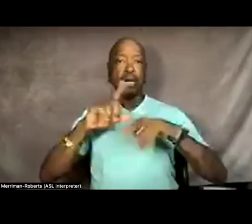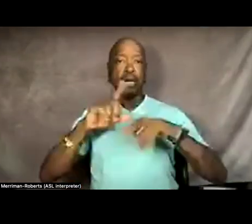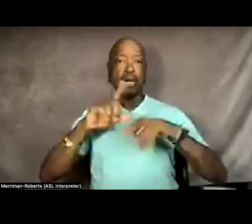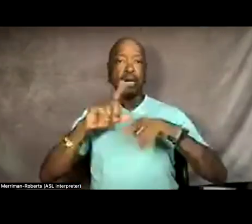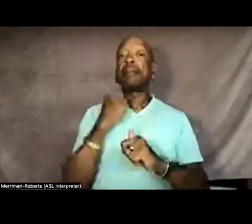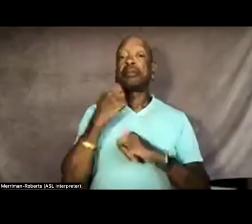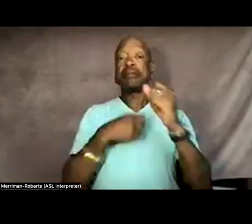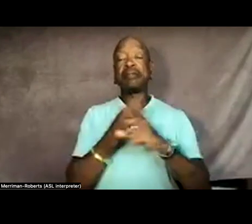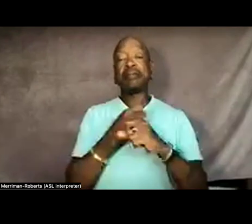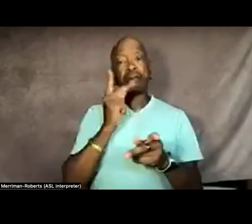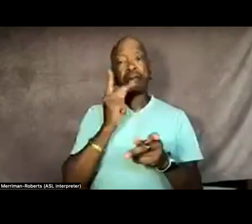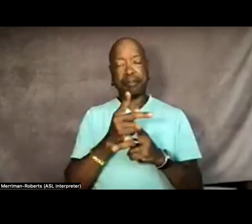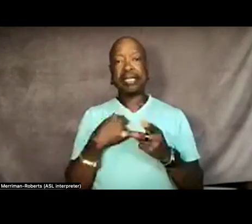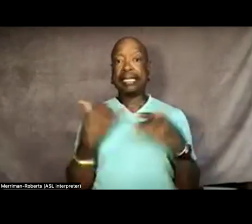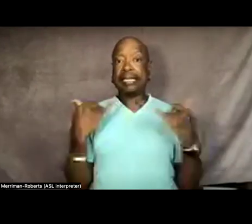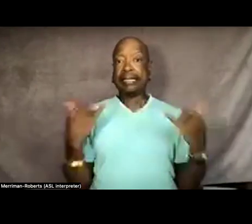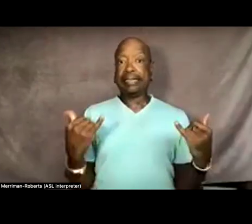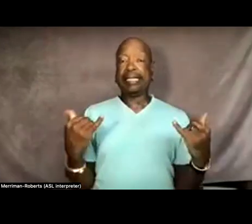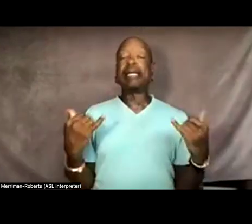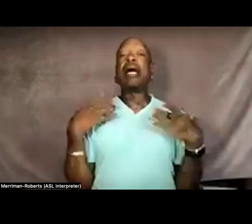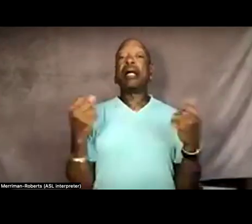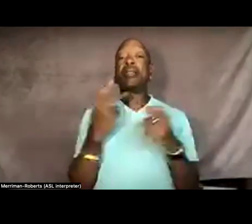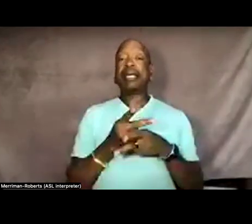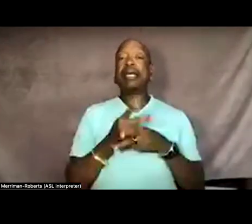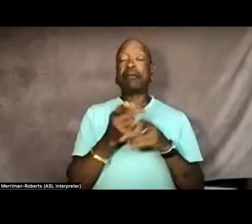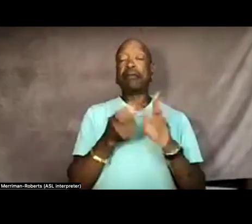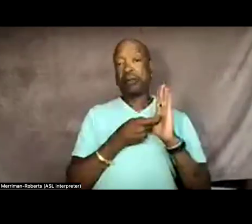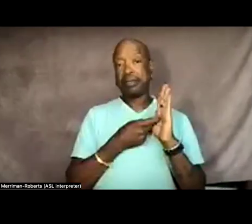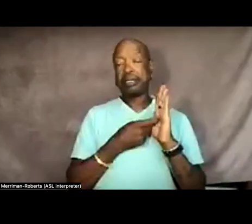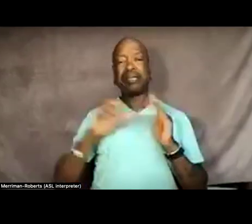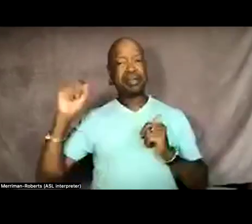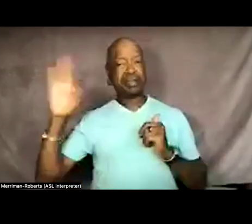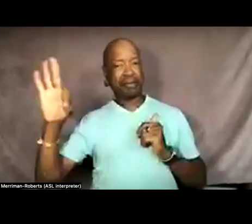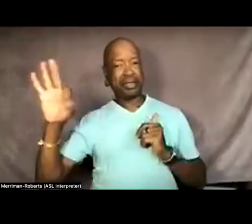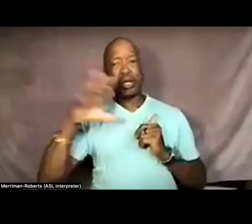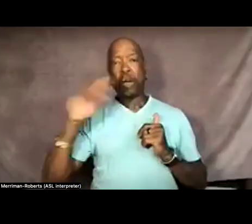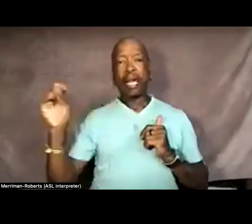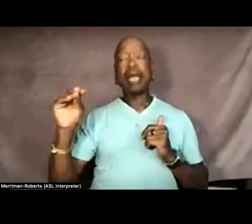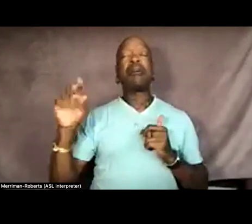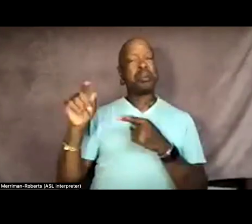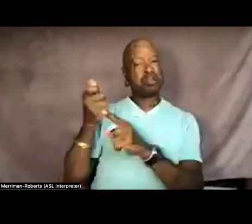existing Healthcare masking requirements um San Francisco um had had some that were remaining um